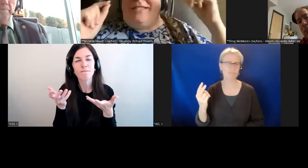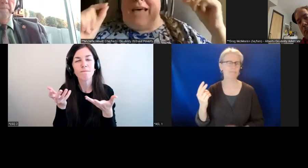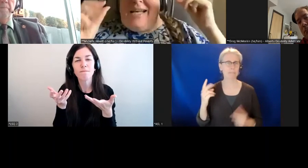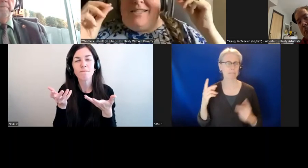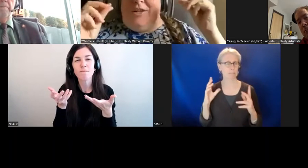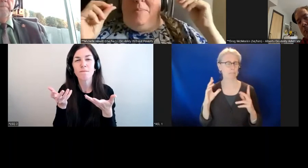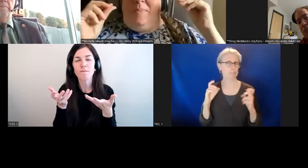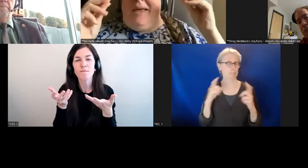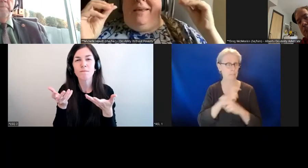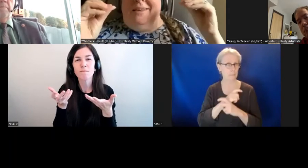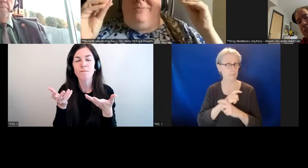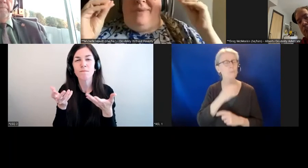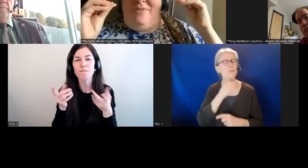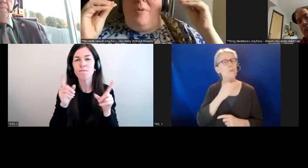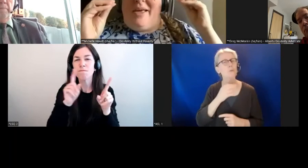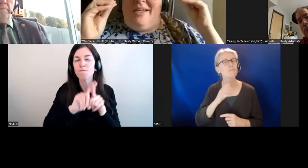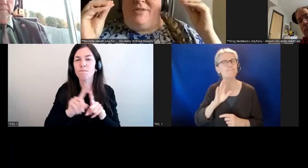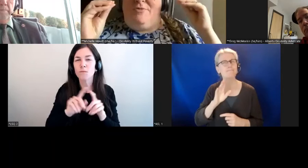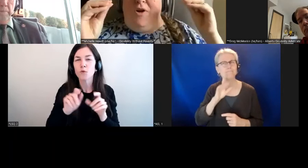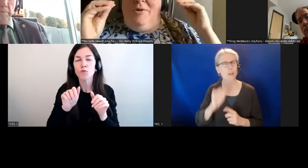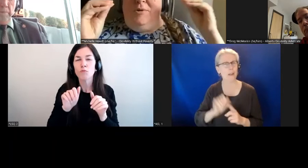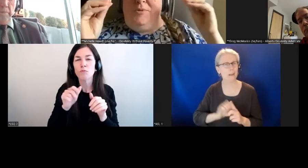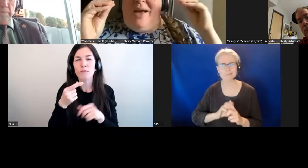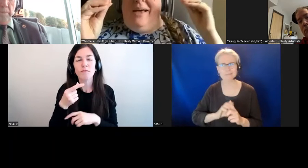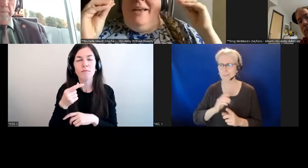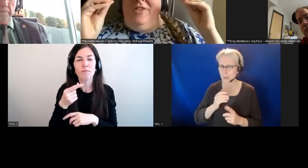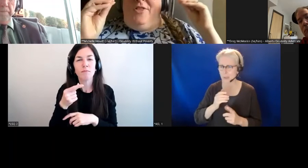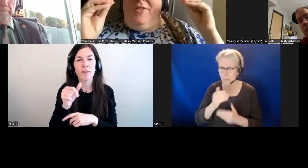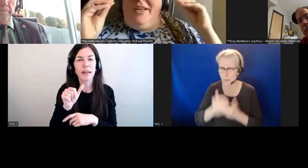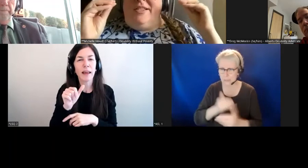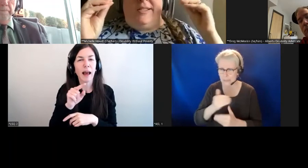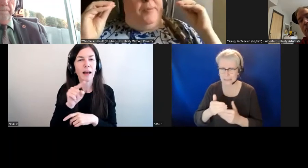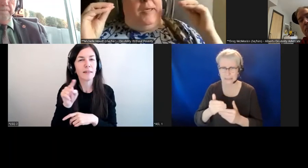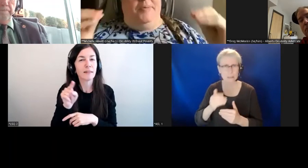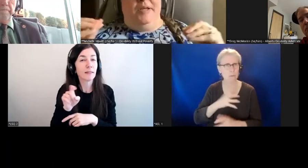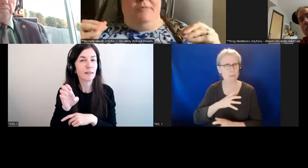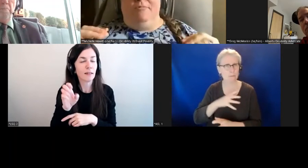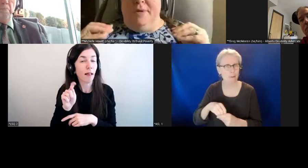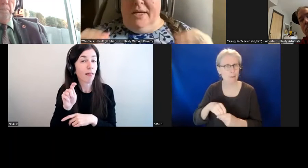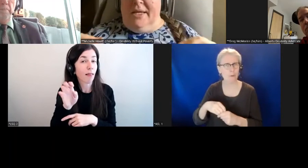BECAUSE THAT'S GOING TO BE WHERE THE RUBBER HITS THE ROAD. WHERE THE THINGS THAT PEOPLE ARE